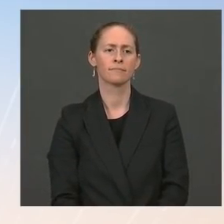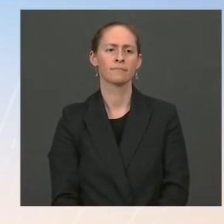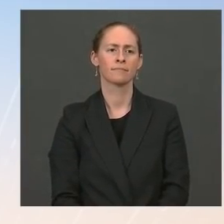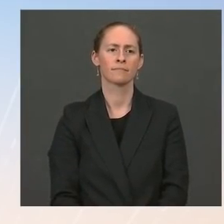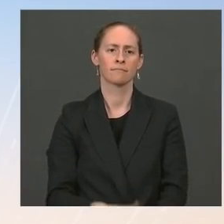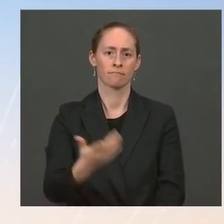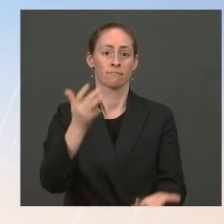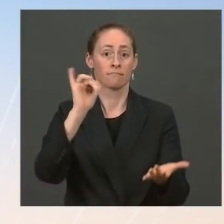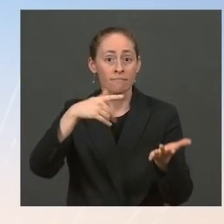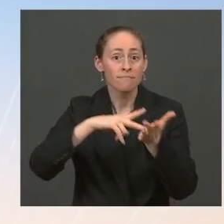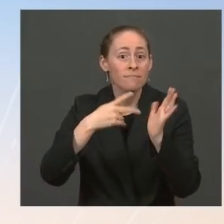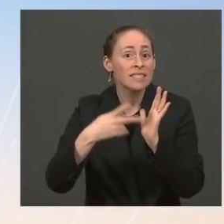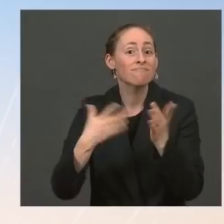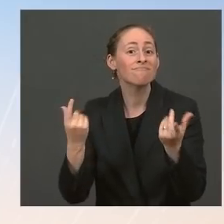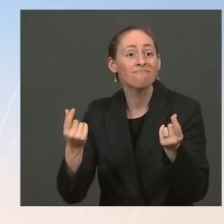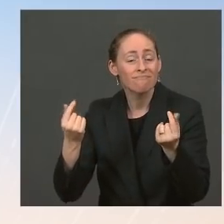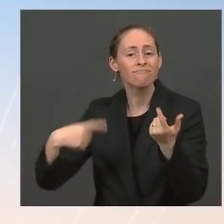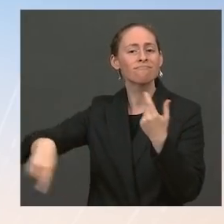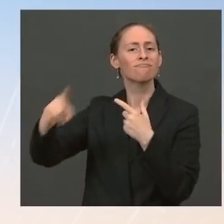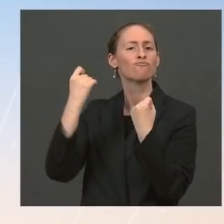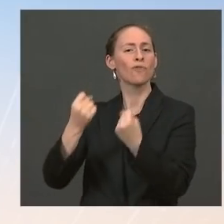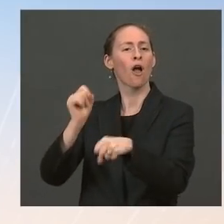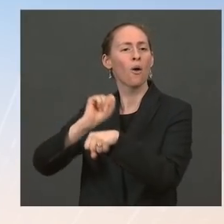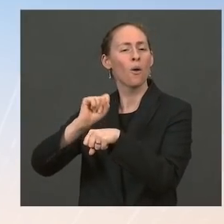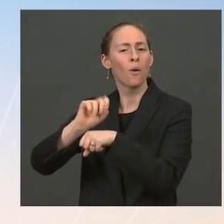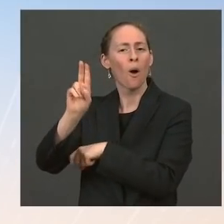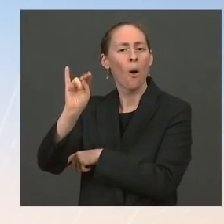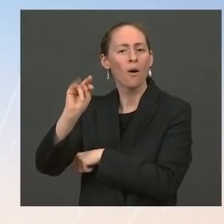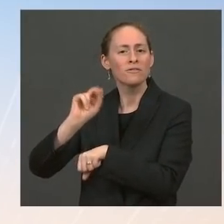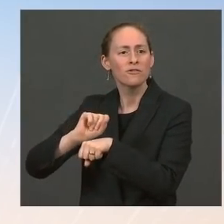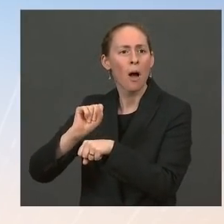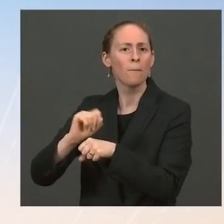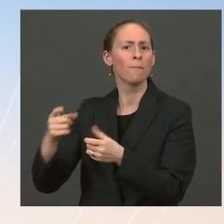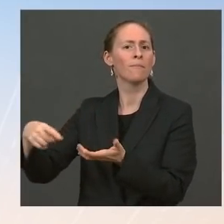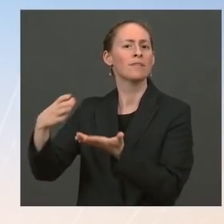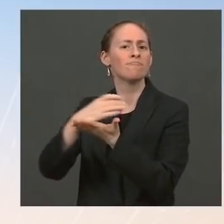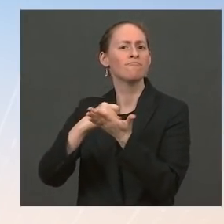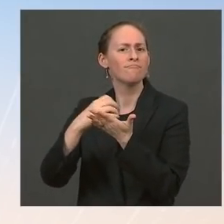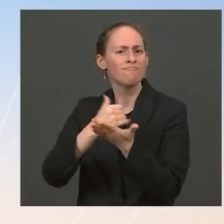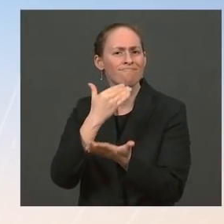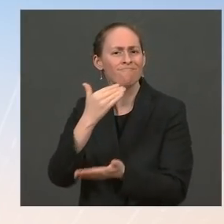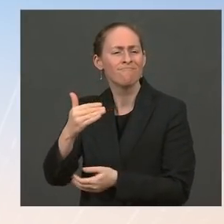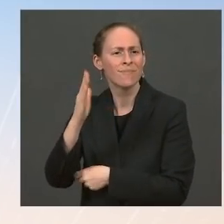in an industry that's already starting to head that way. But it's something where consumers would benefit.